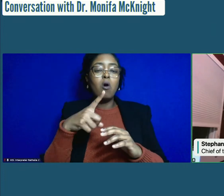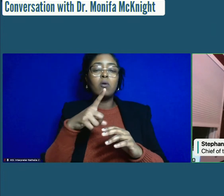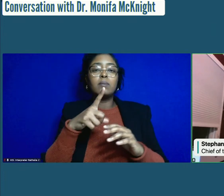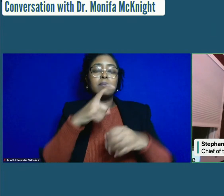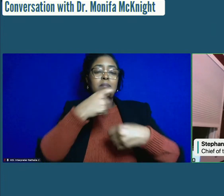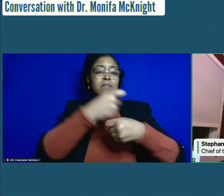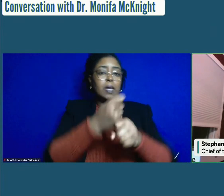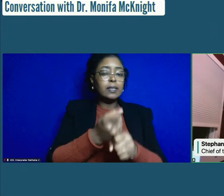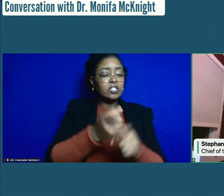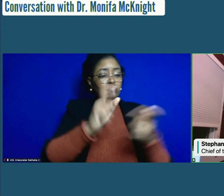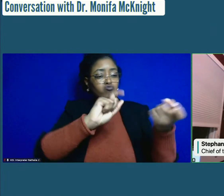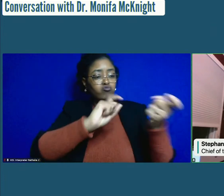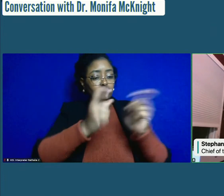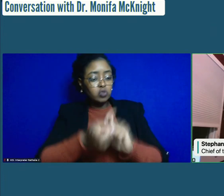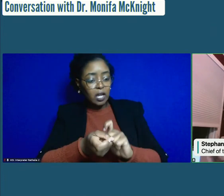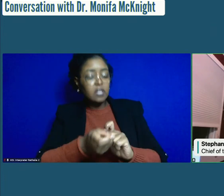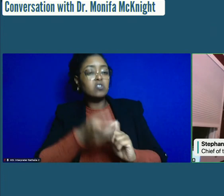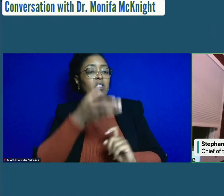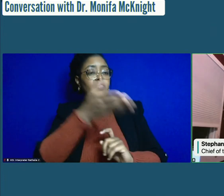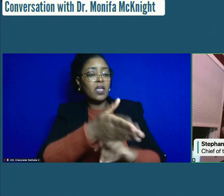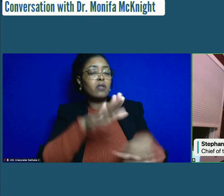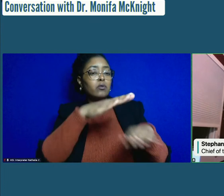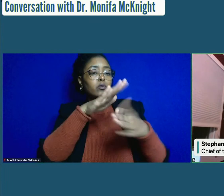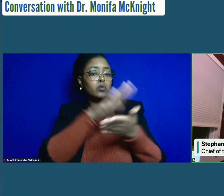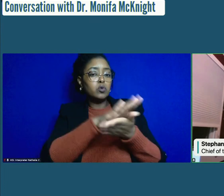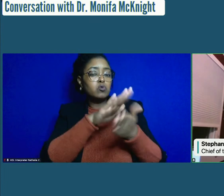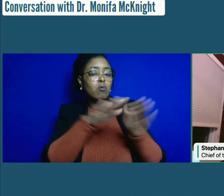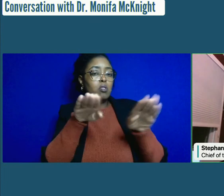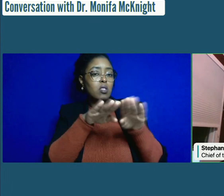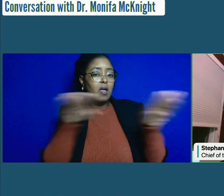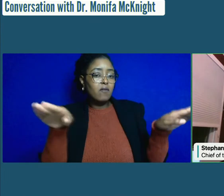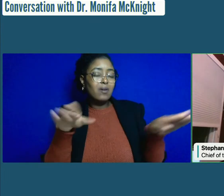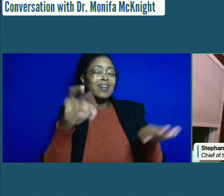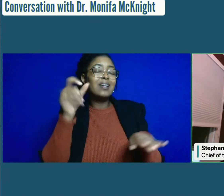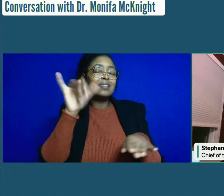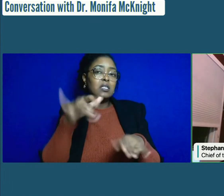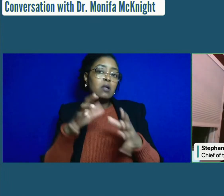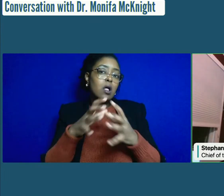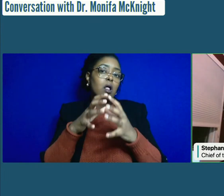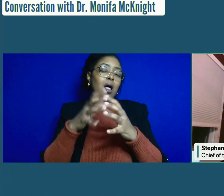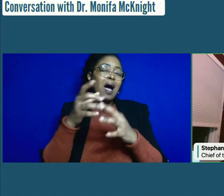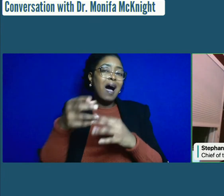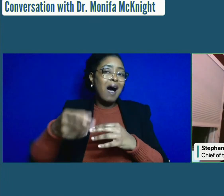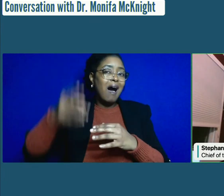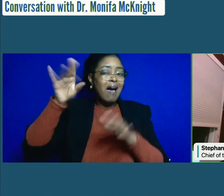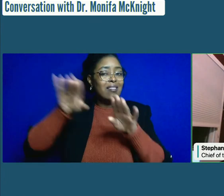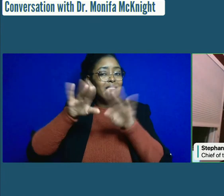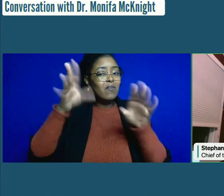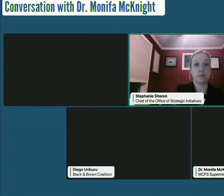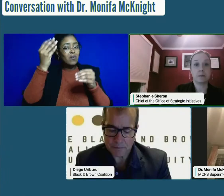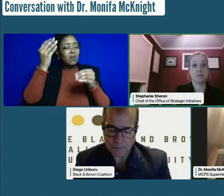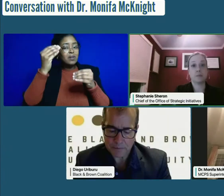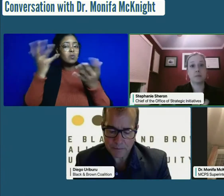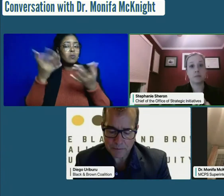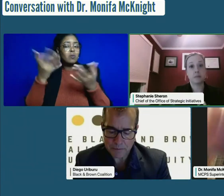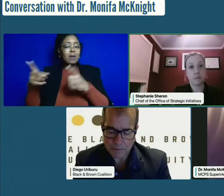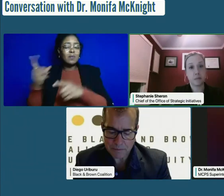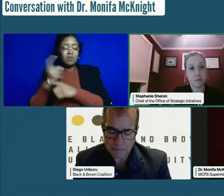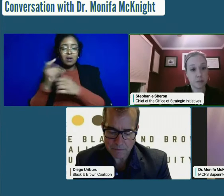their community in order. Her to, um Really create change at the school level, So that's just